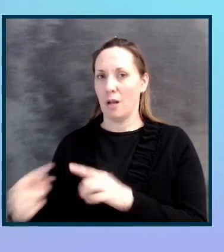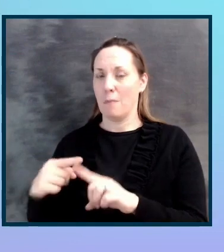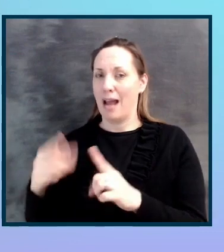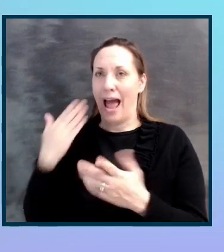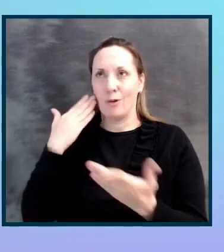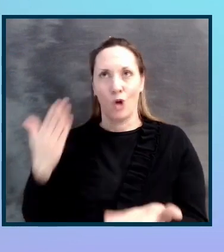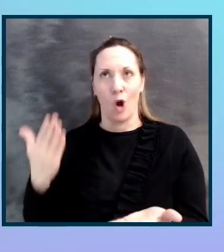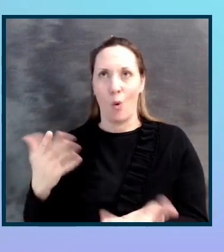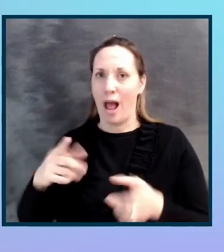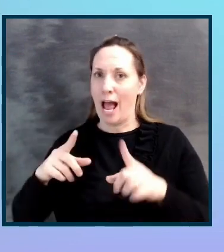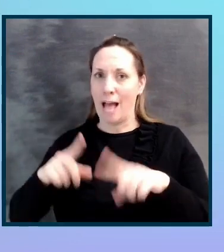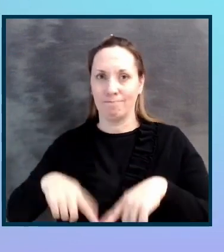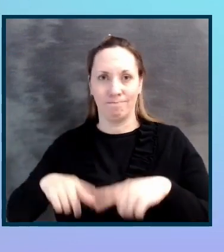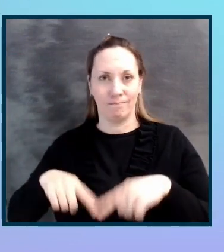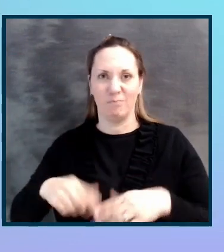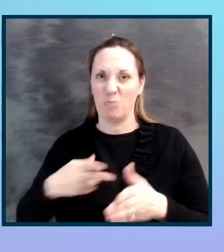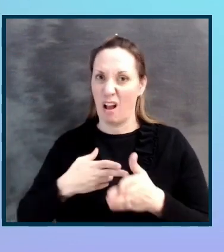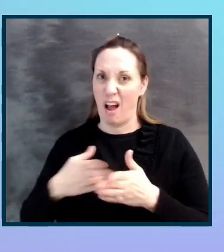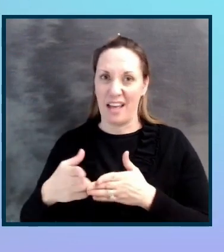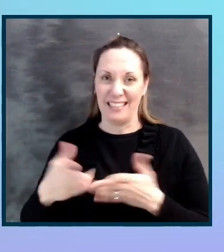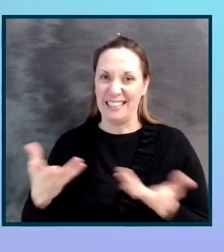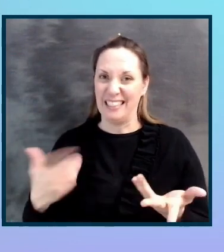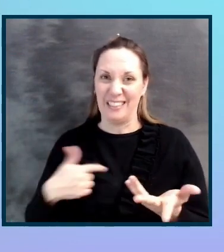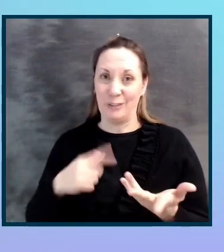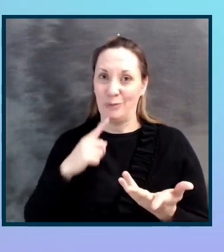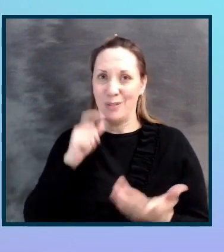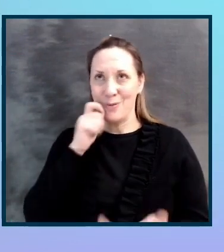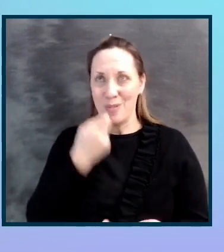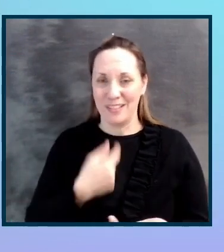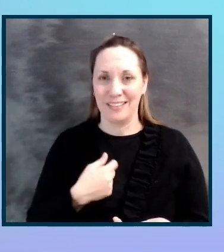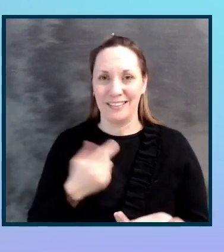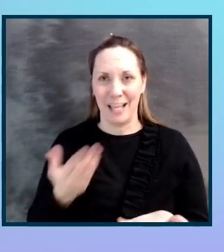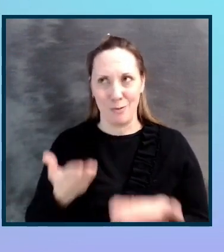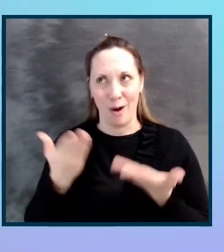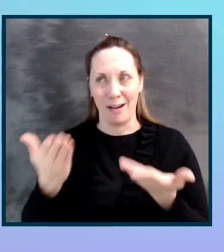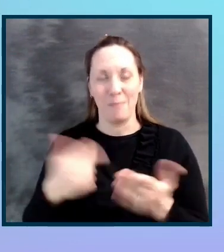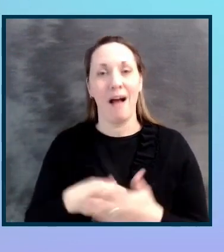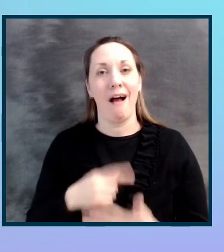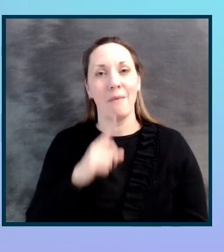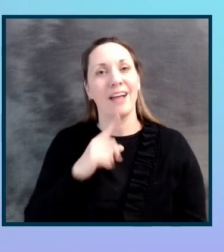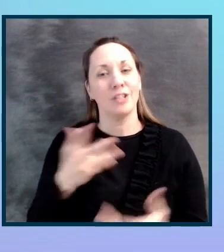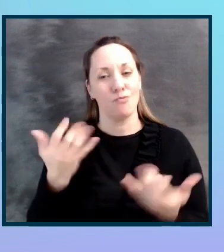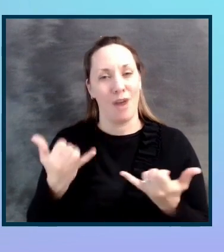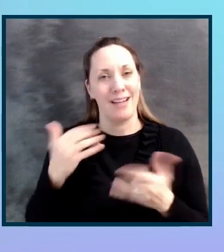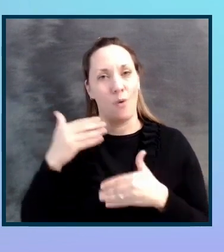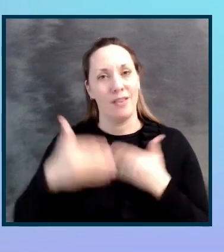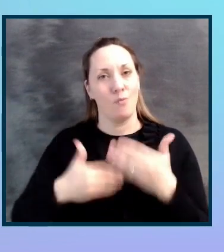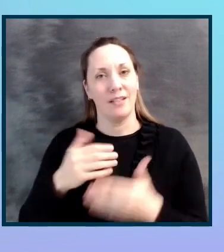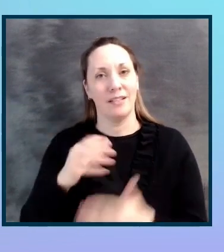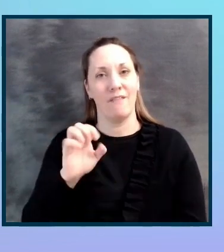To be honest with you, this is really cool that you brought up. I'm actually in the of vetting those.